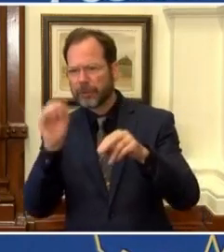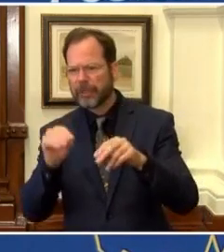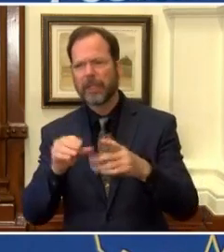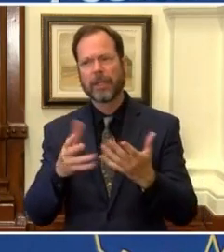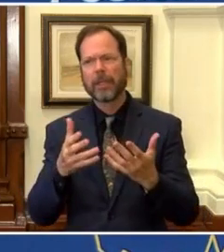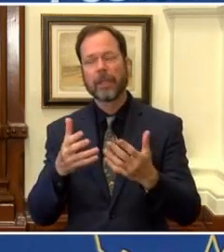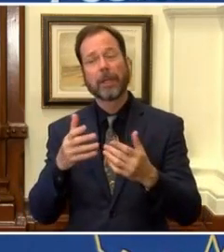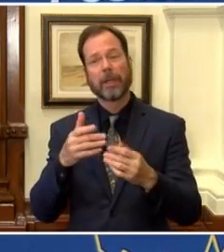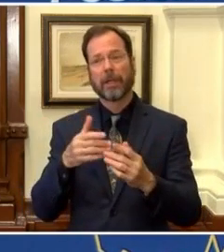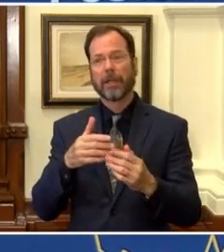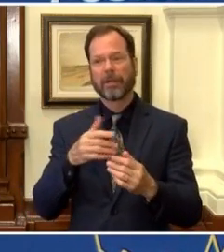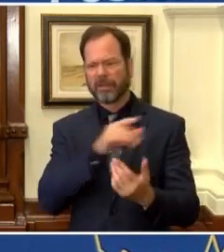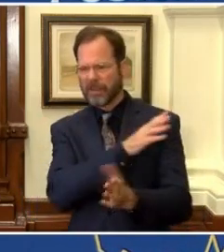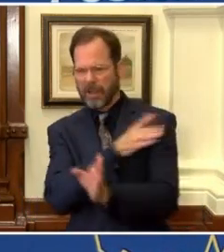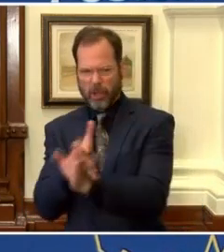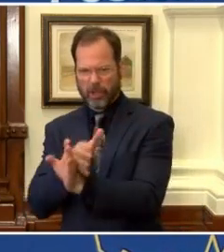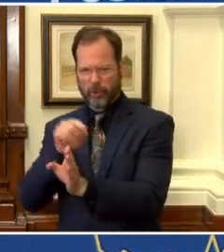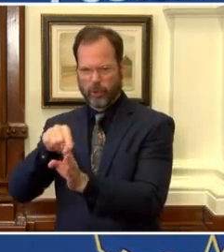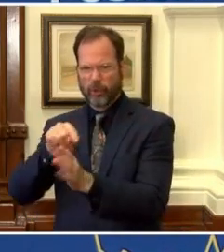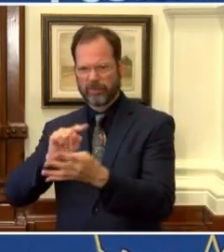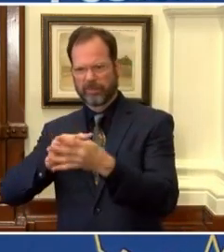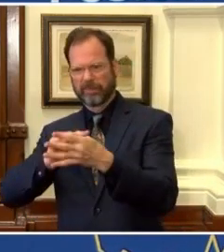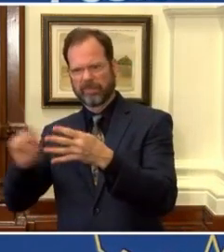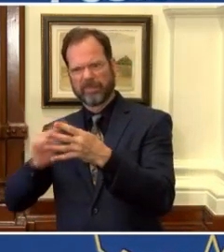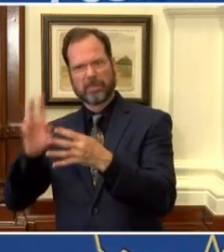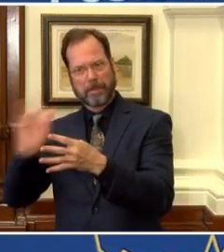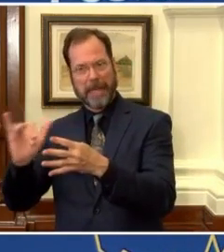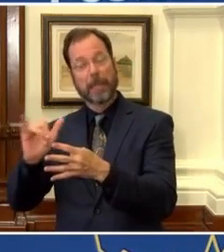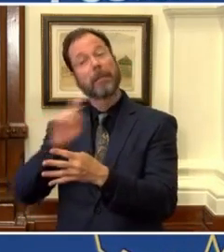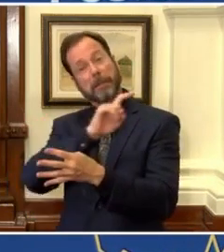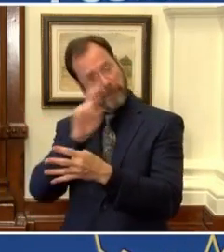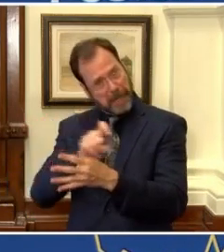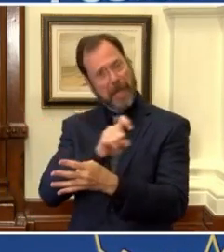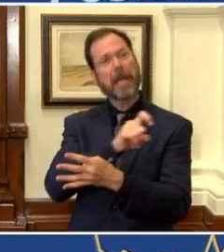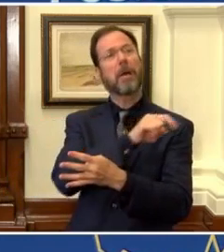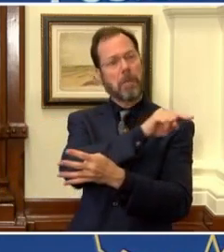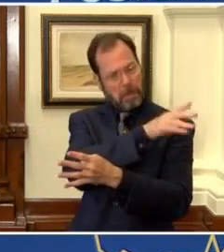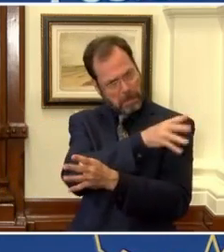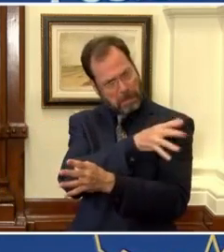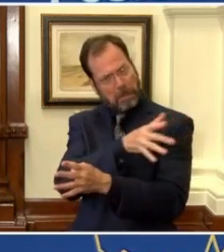NUMBER OF PEOPLE TESTING POSITIVE AS WELL AS THE POSITIVITY RATE ALL THE WAY